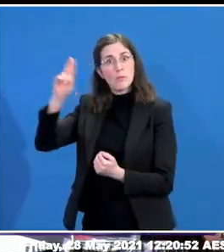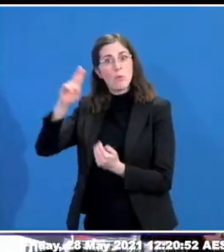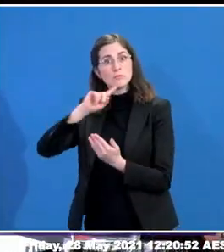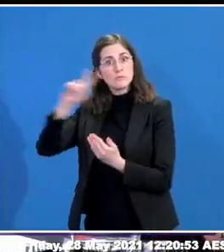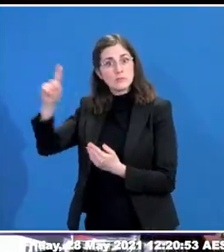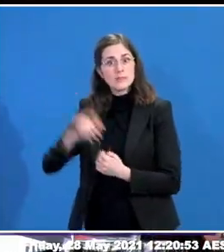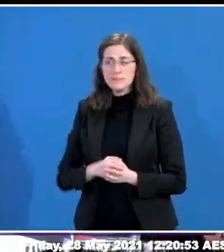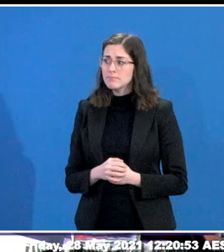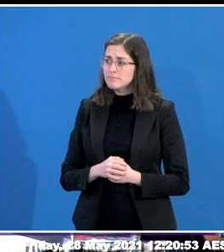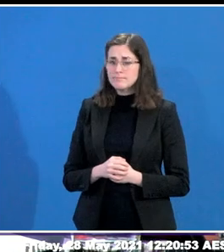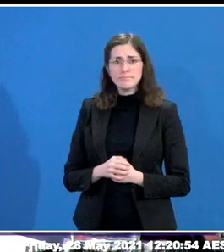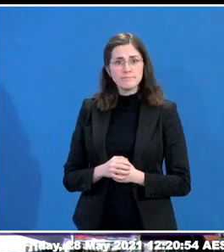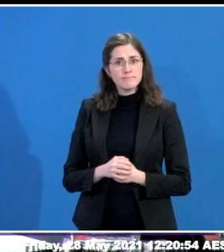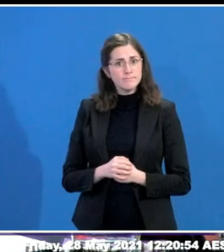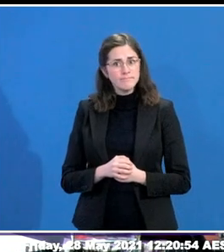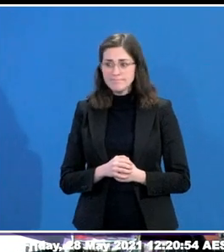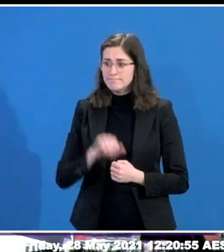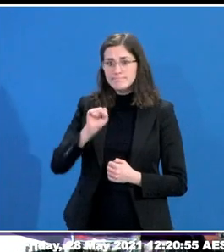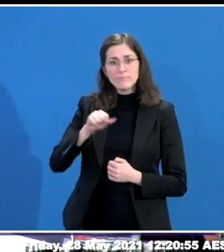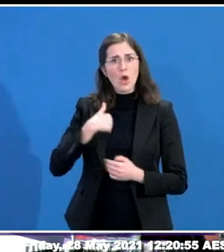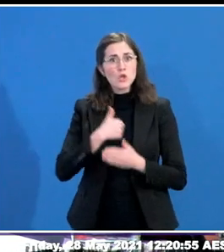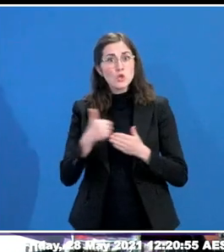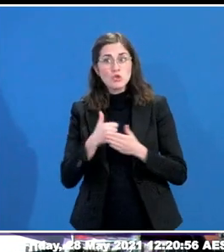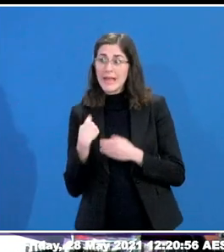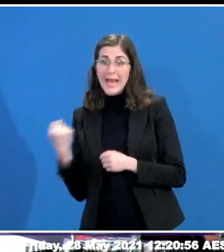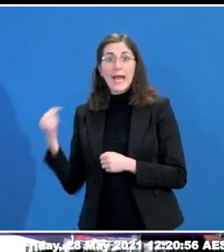Yes, I am always invited to do that, always, by the board.